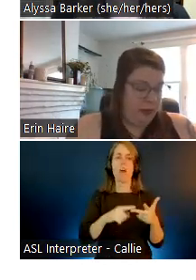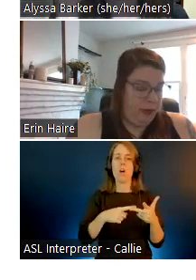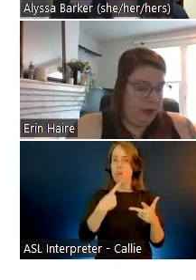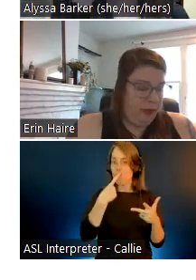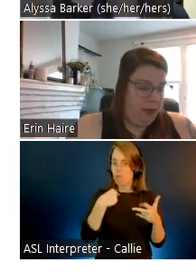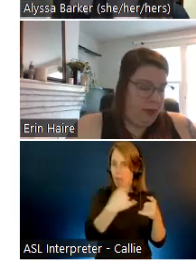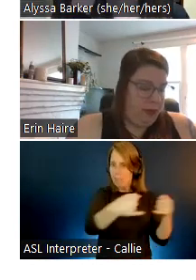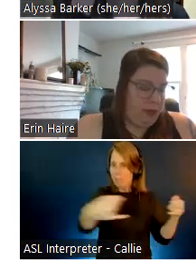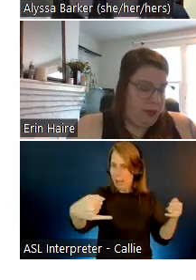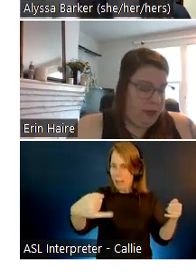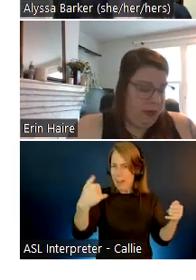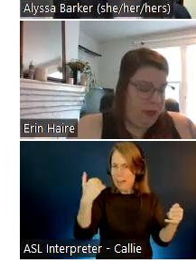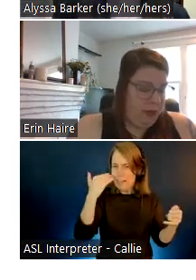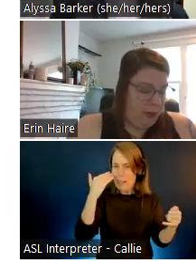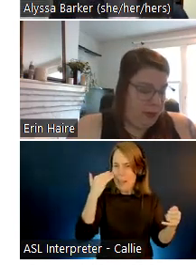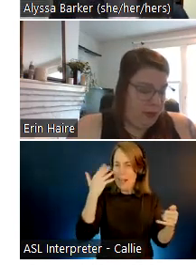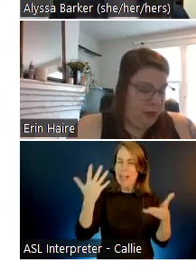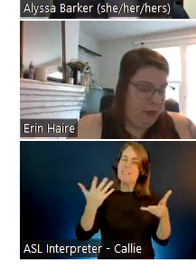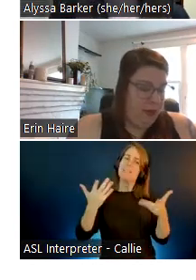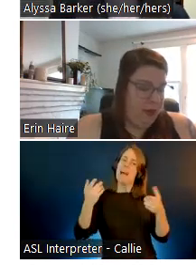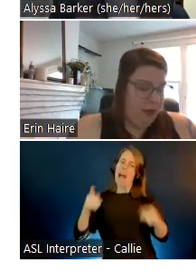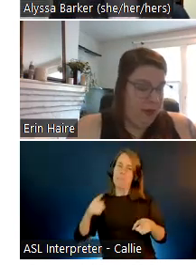different racial backgrounds to different neighborhoods when they're